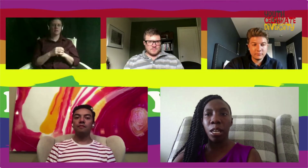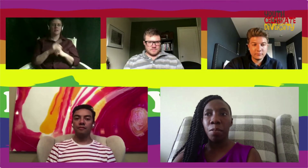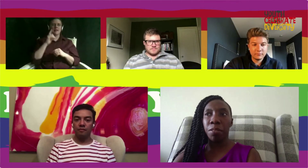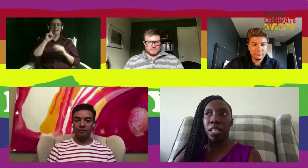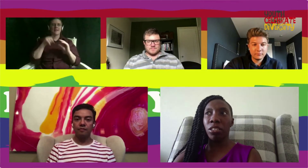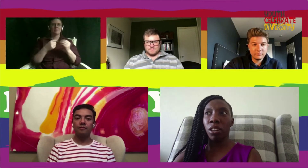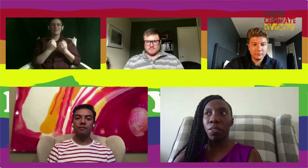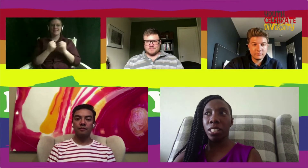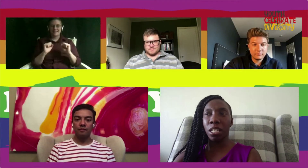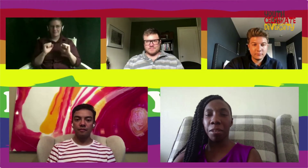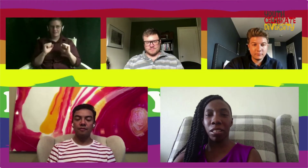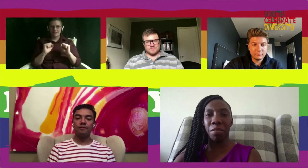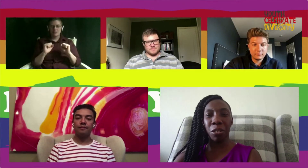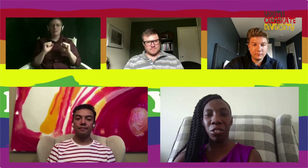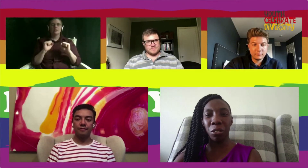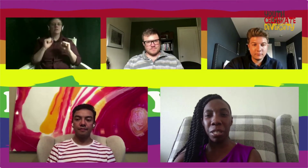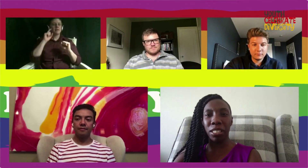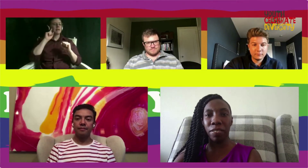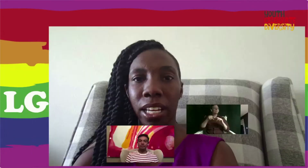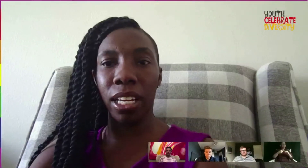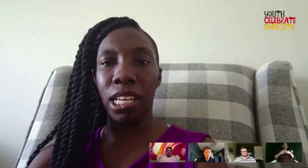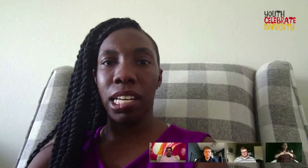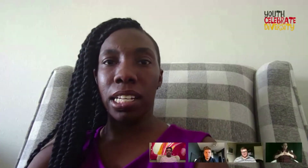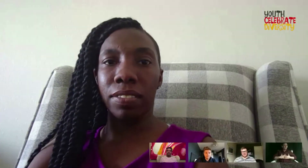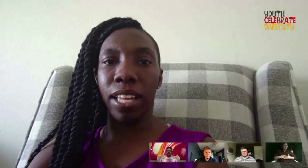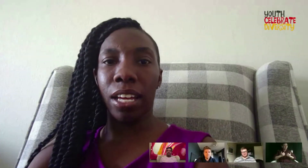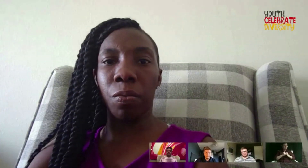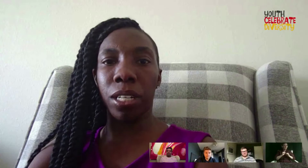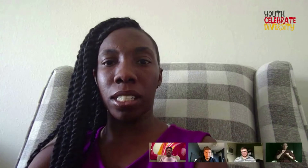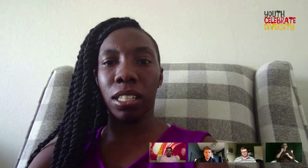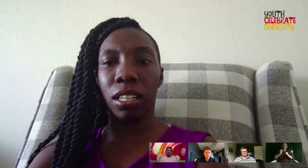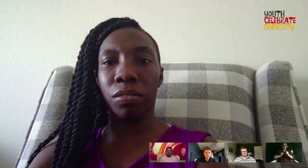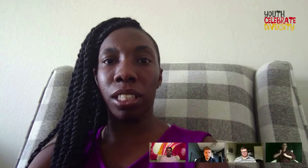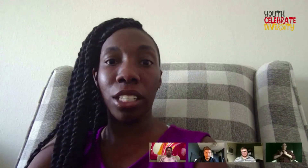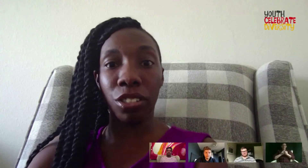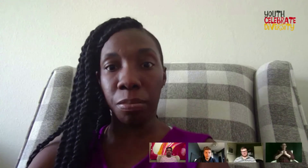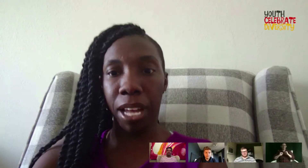but they don't always think about the emotional piece of it like what is the relationship i have